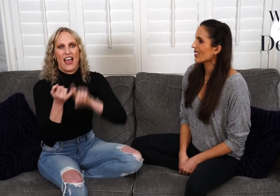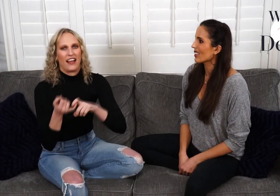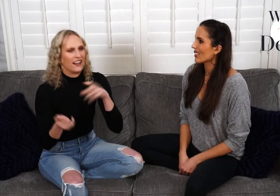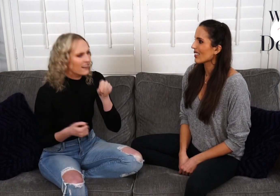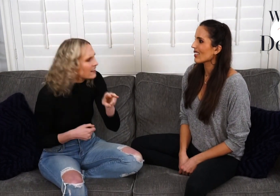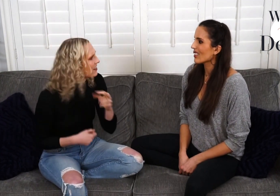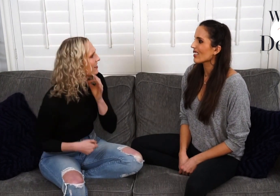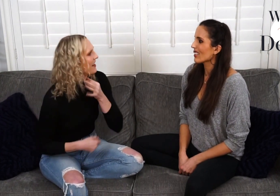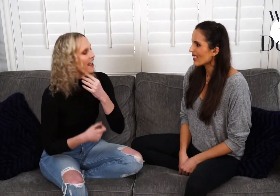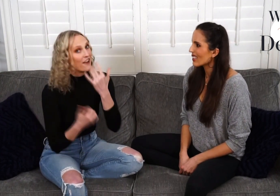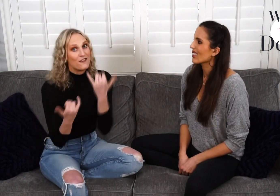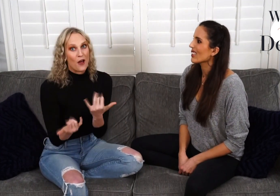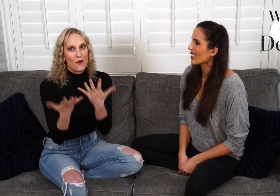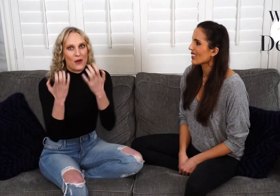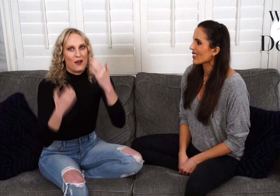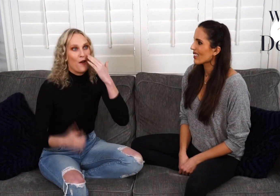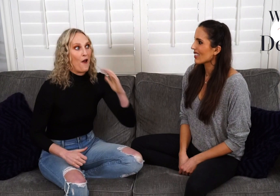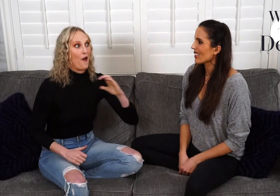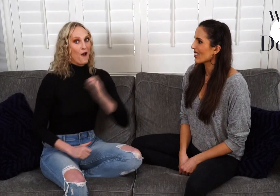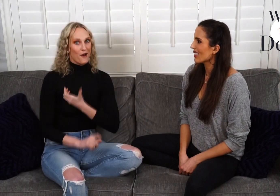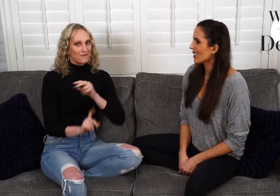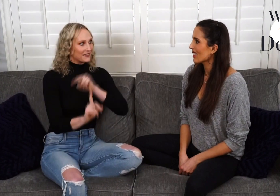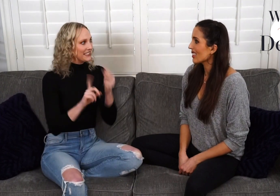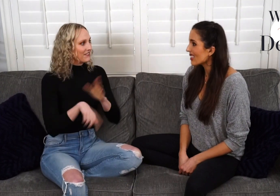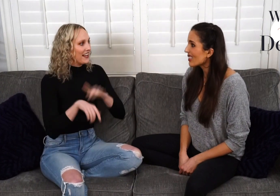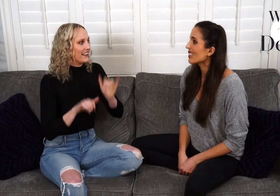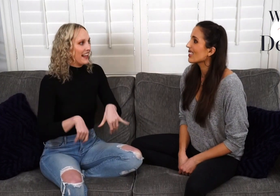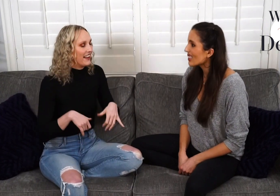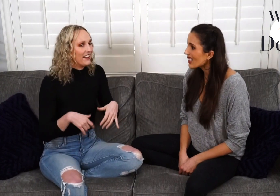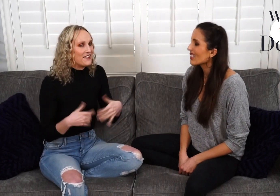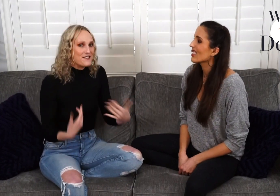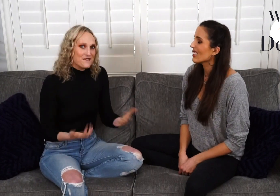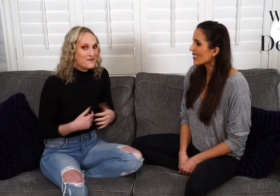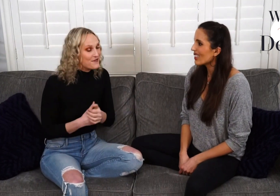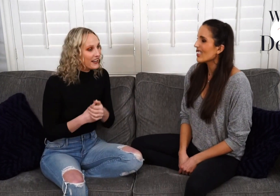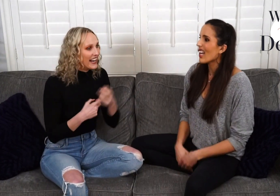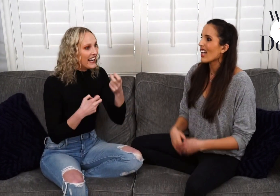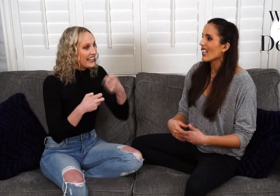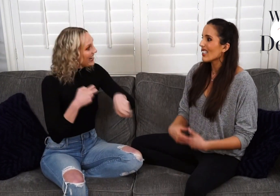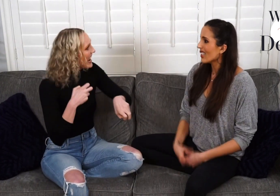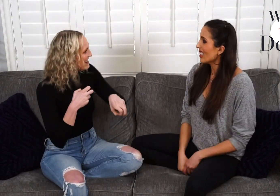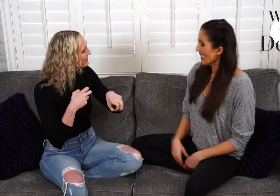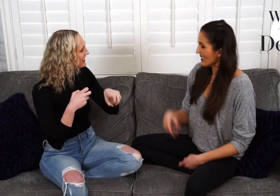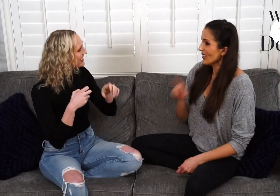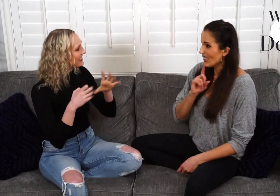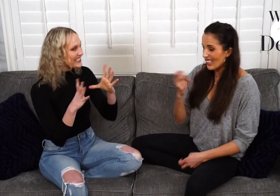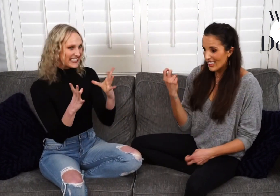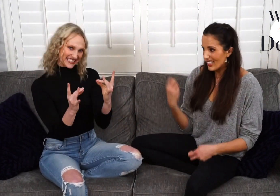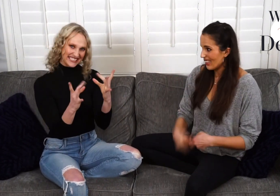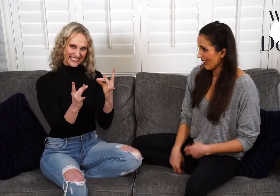hanging and so now you want to know our perspective on that and it’s tough... - Yeah, really tough...